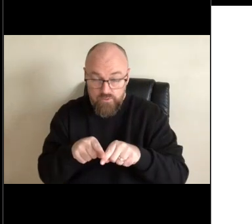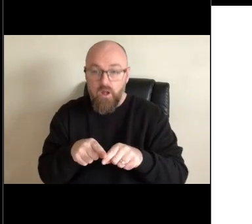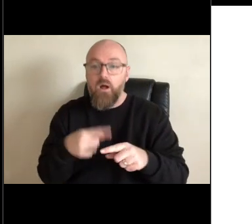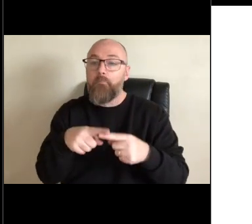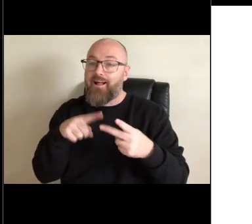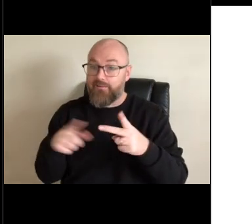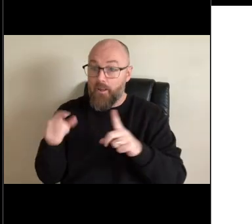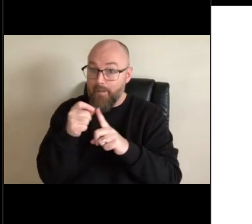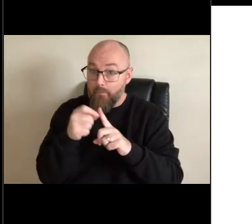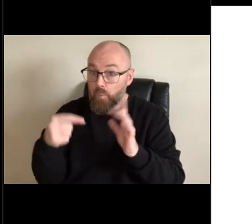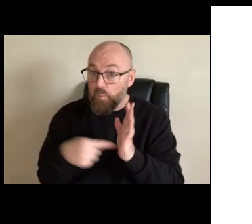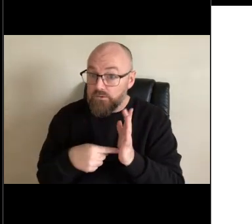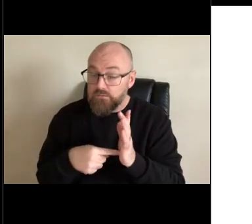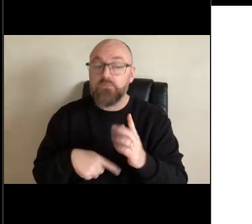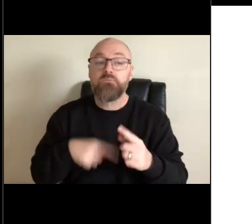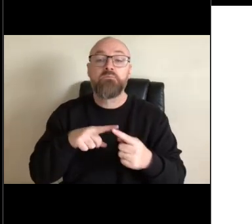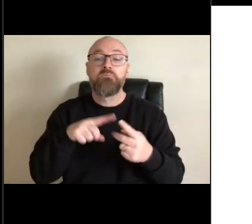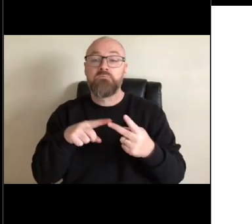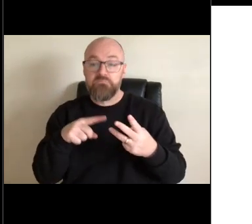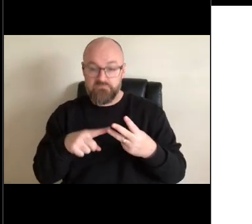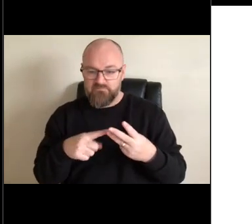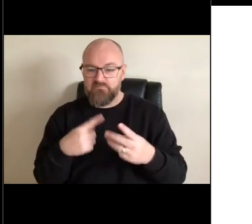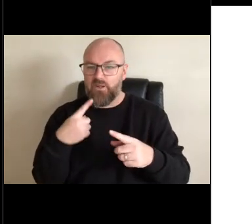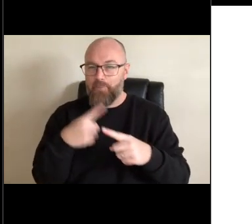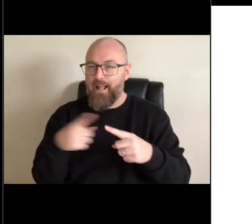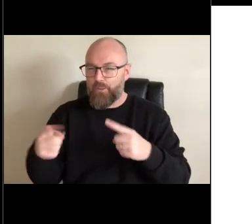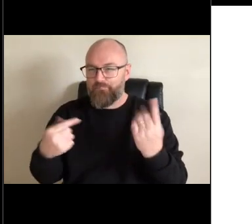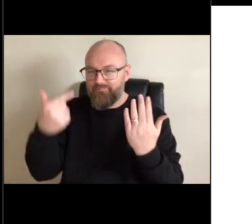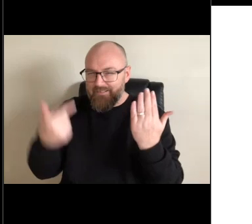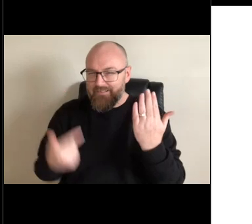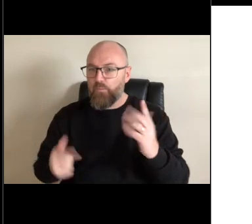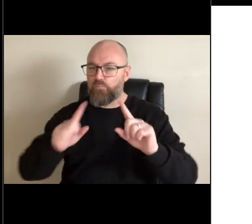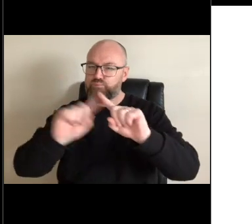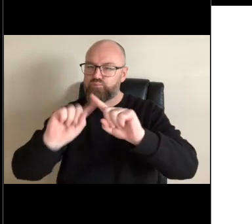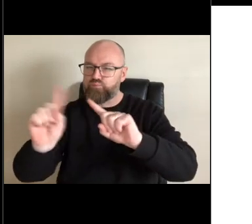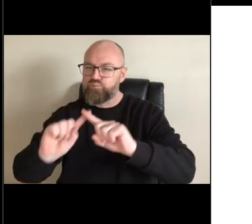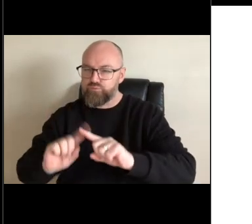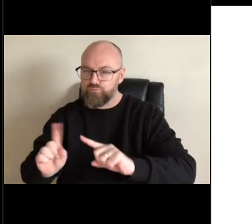of a leaflet we have that lists all the different types of legal problems Legal Aid Queensland can